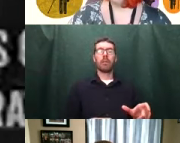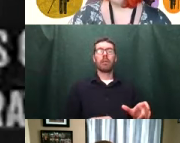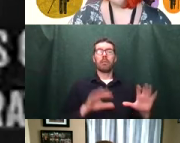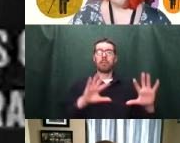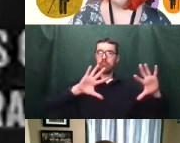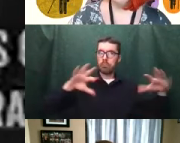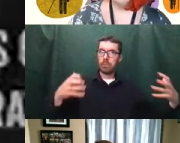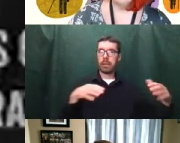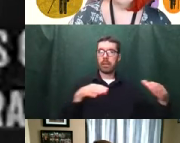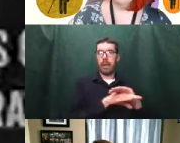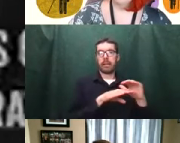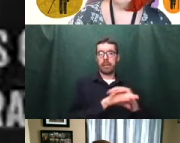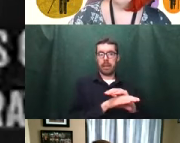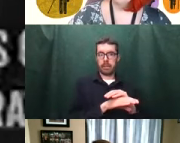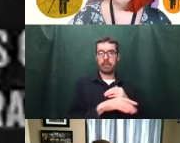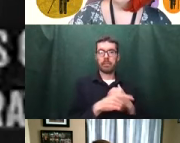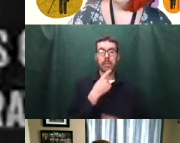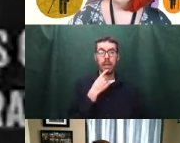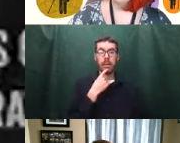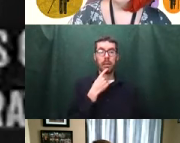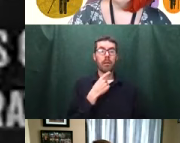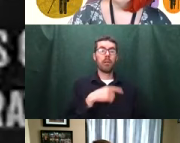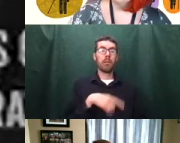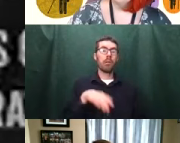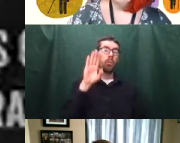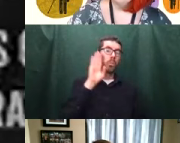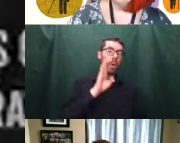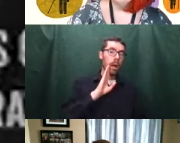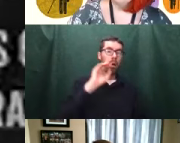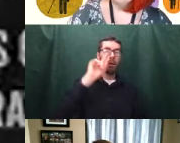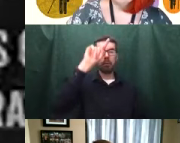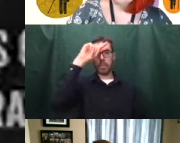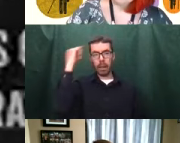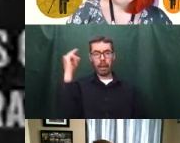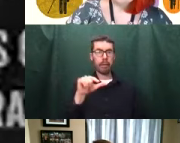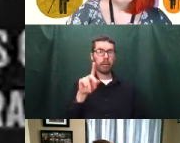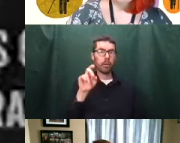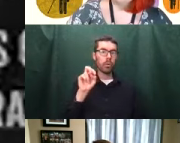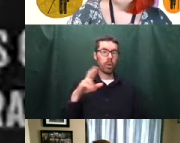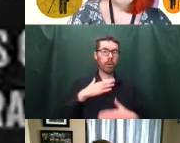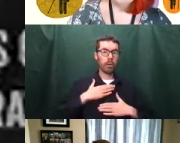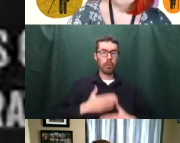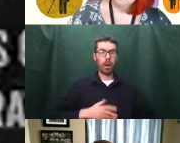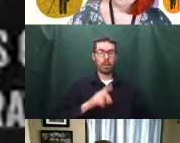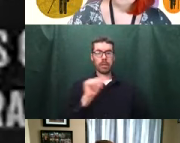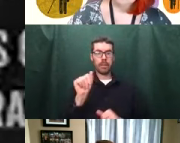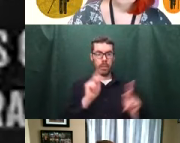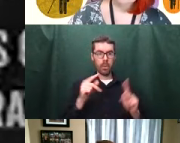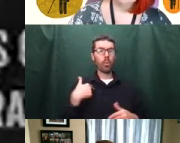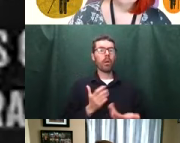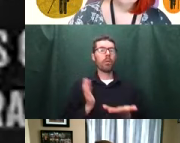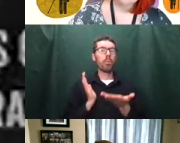principle is as brown, black and queer bodied disabled people, we bring flexibility and